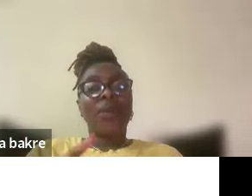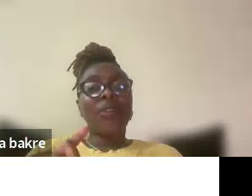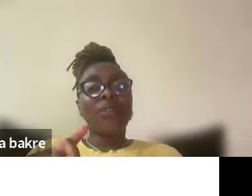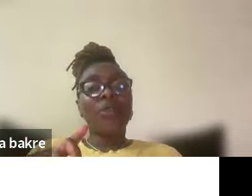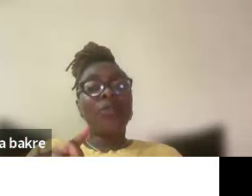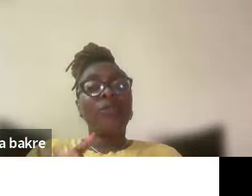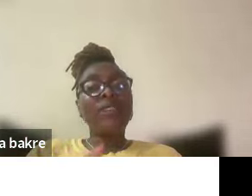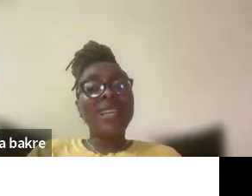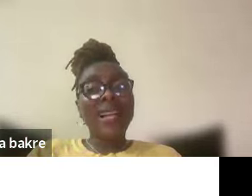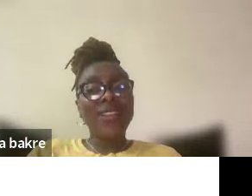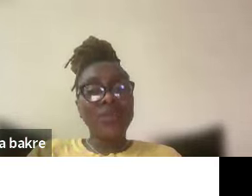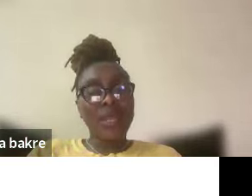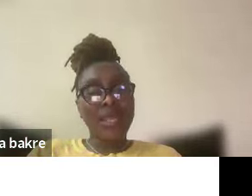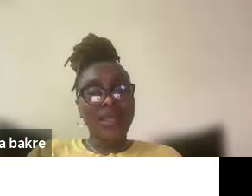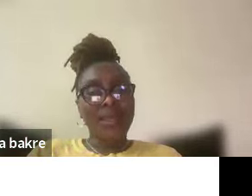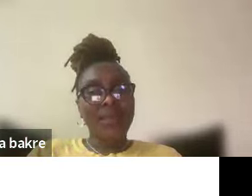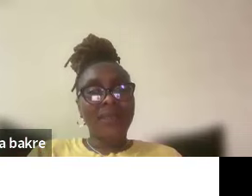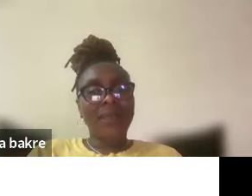sola bakre: We'll also do physical trainings.